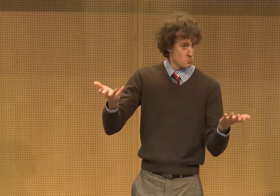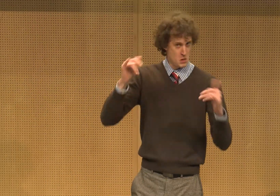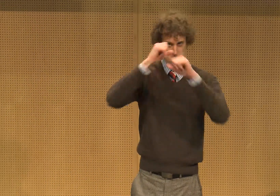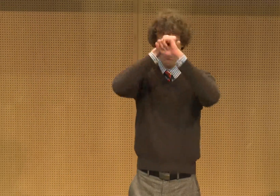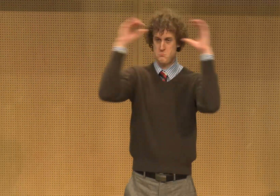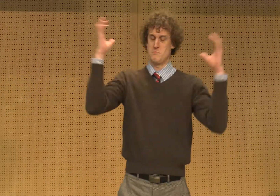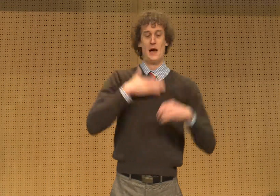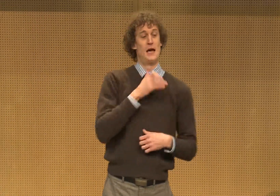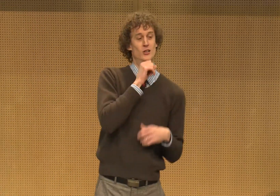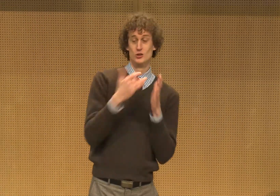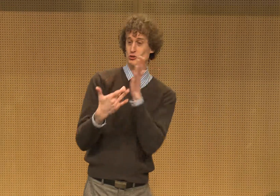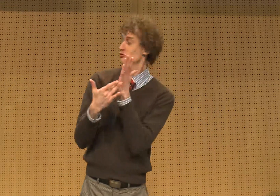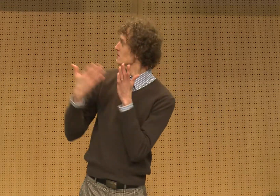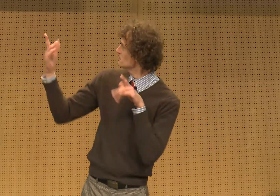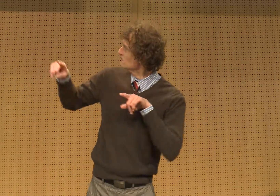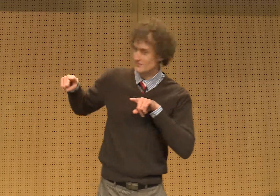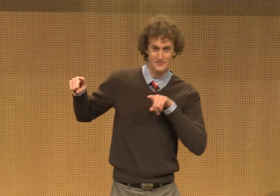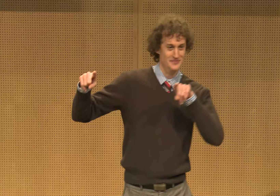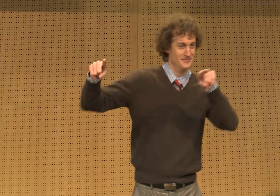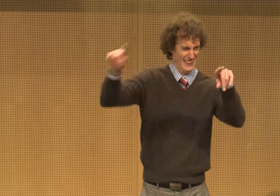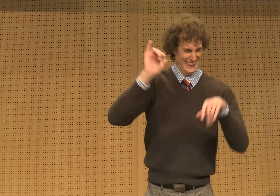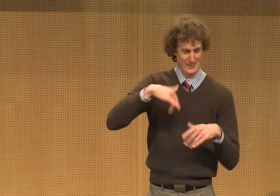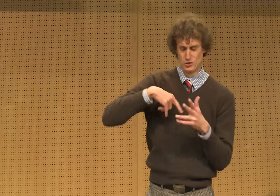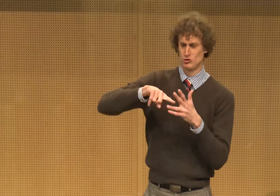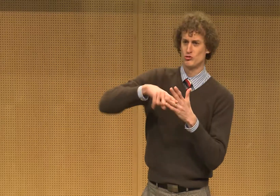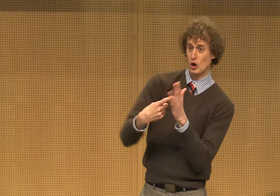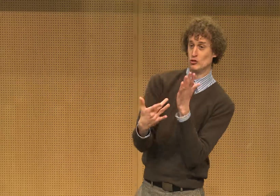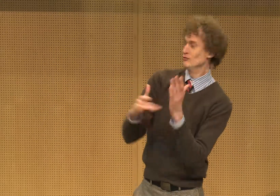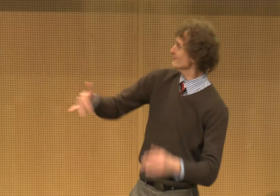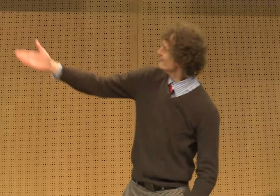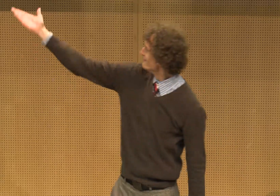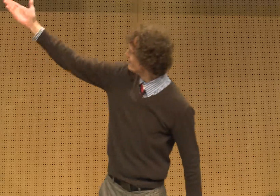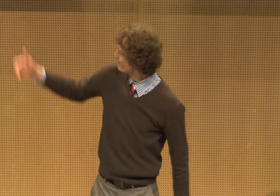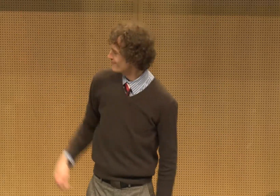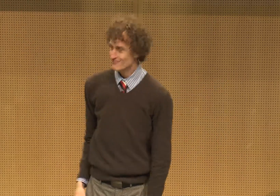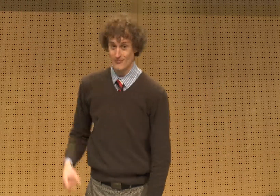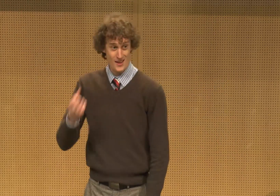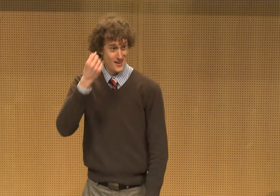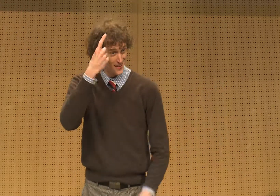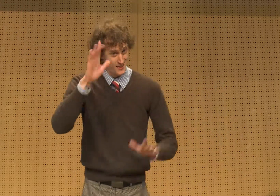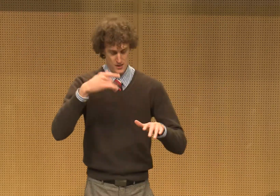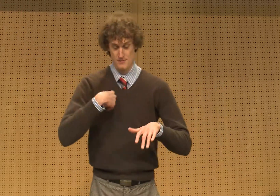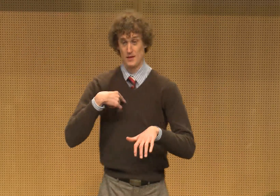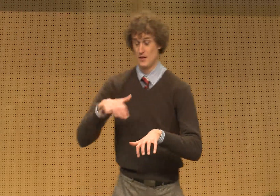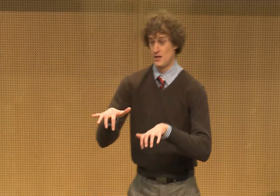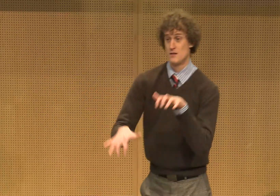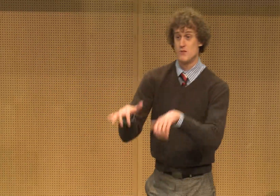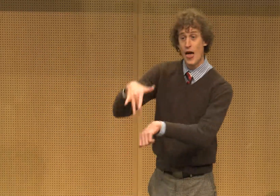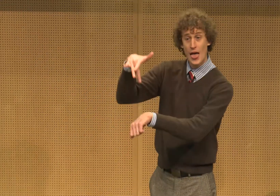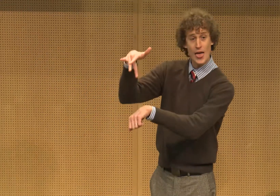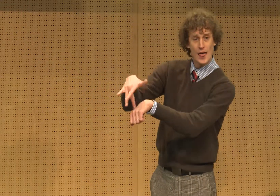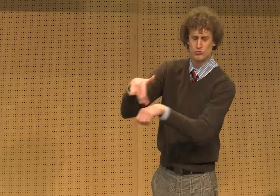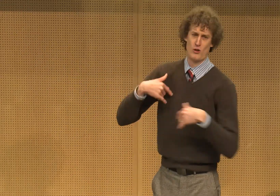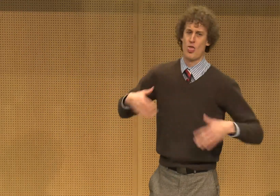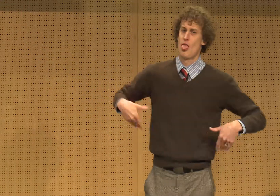We're the same age, right? So think about it that way. I was growing and learning as this technology was developing.